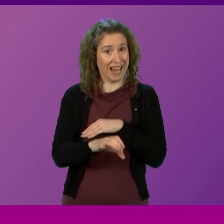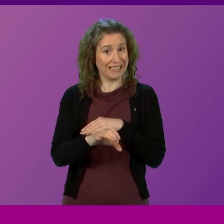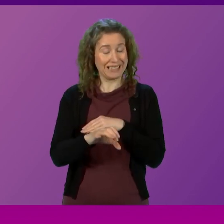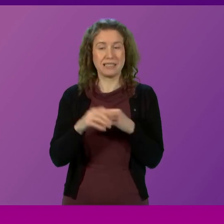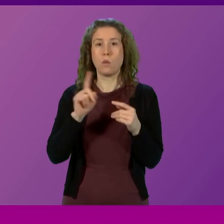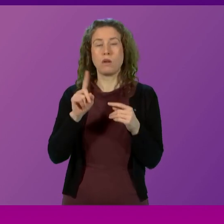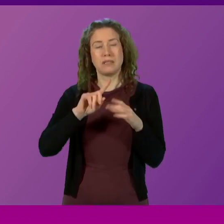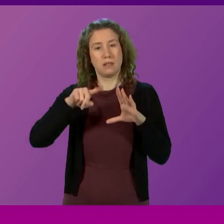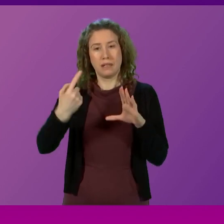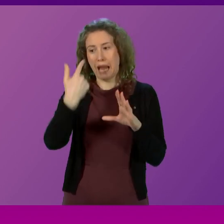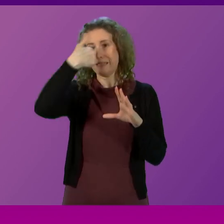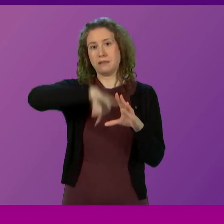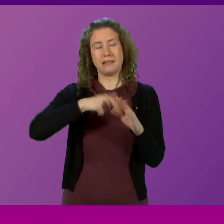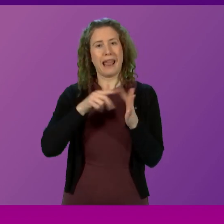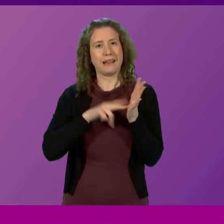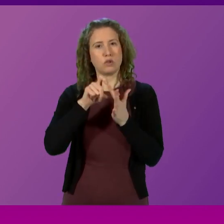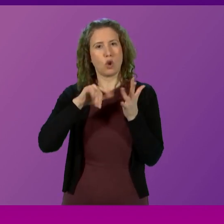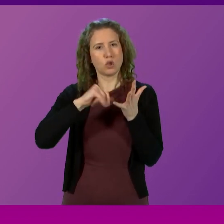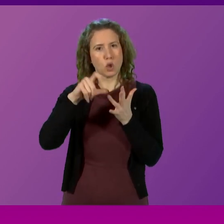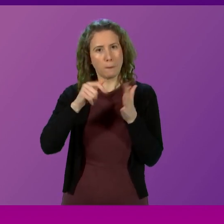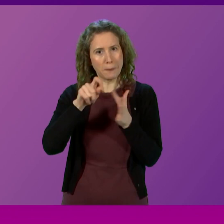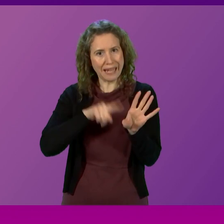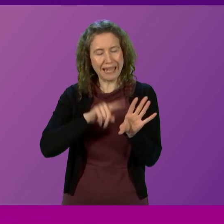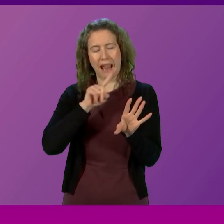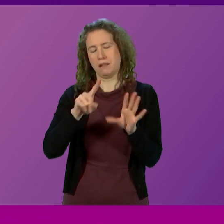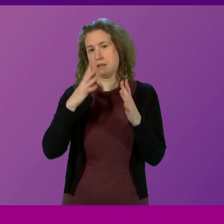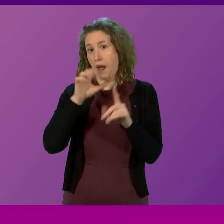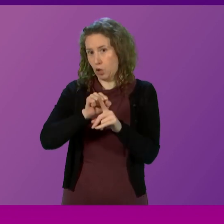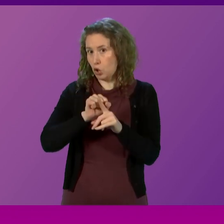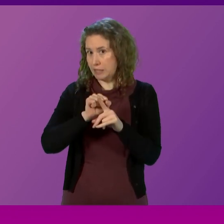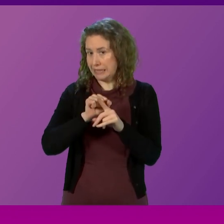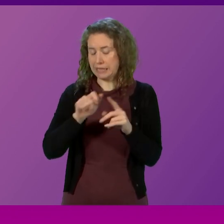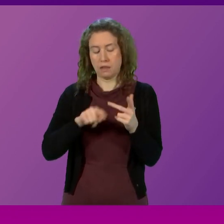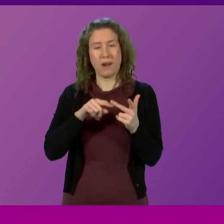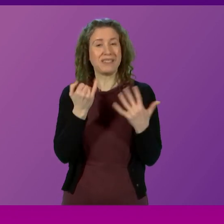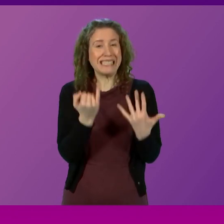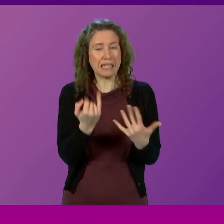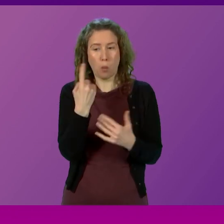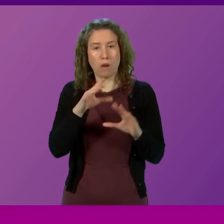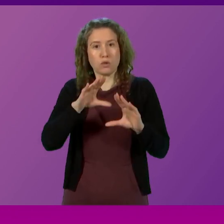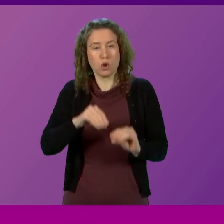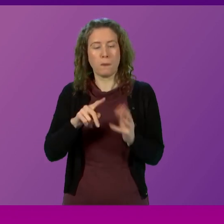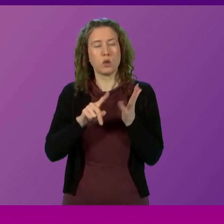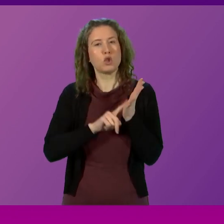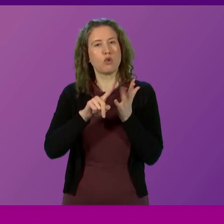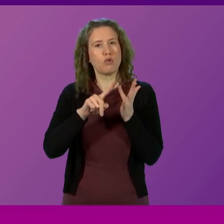endoscopy and urology diagnostic plan. We have six one-stop urology diagnostic hubs. We are committed